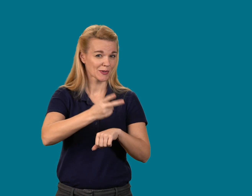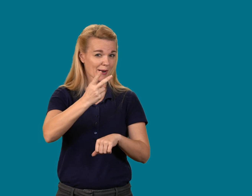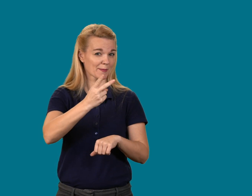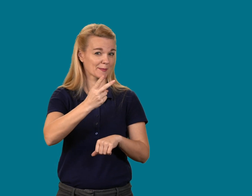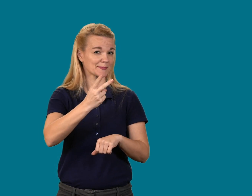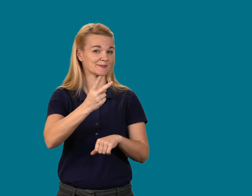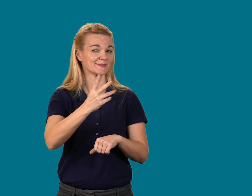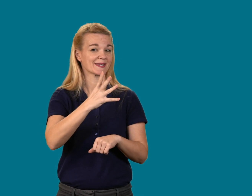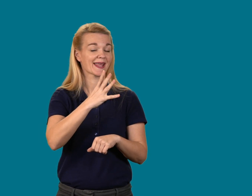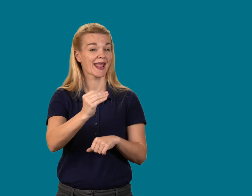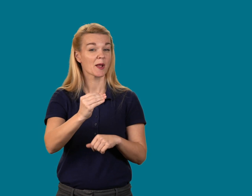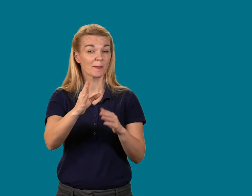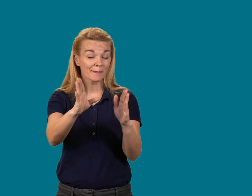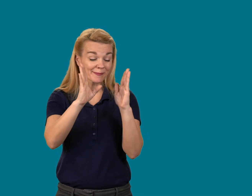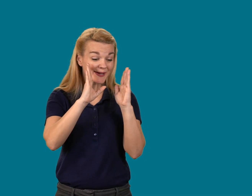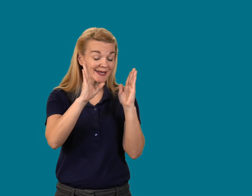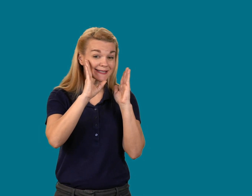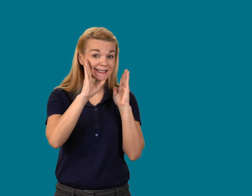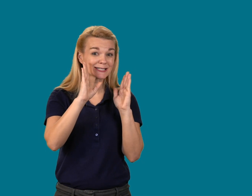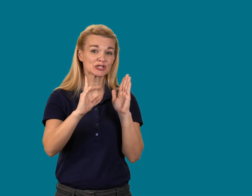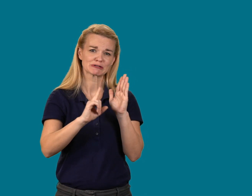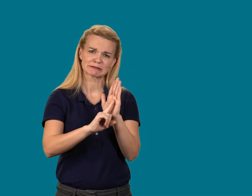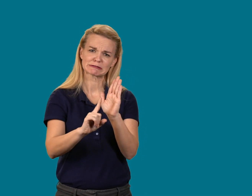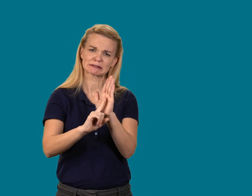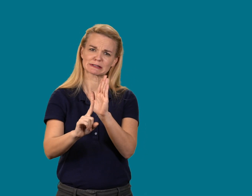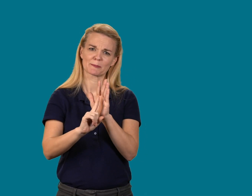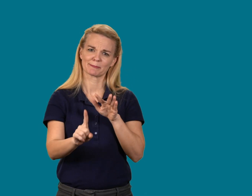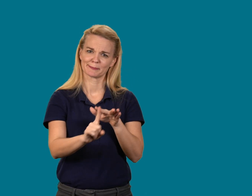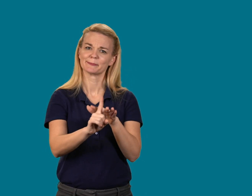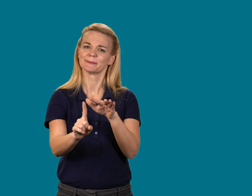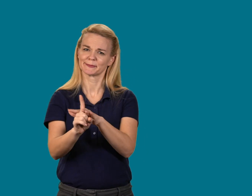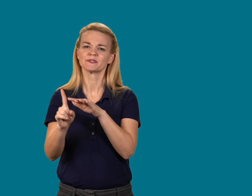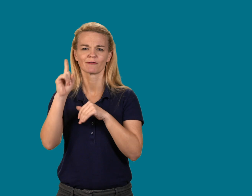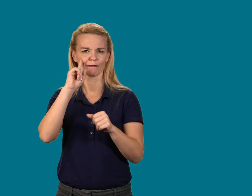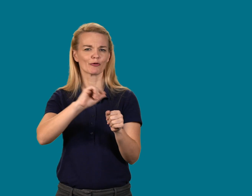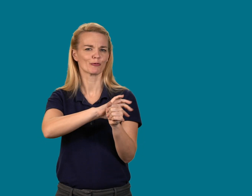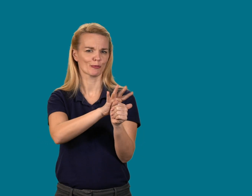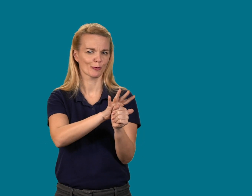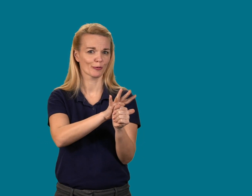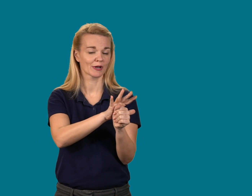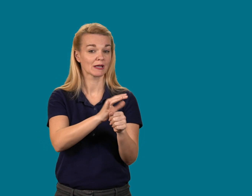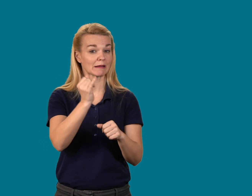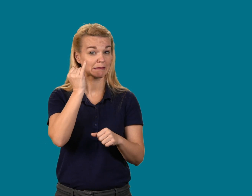and watch for symptoms of COVID-19.